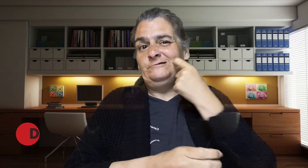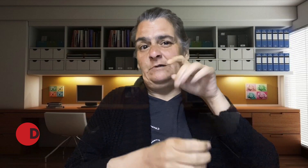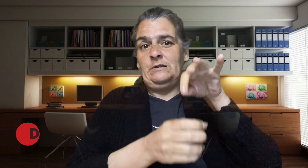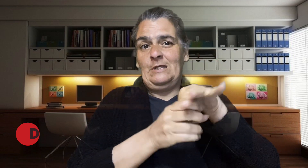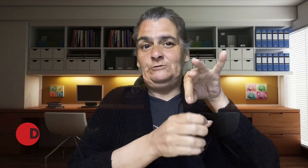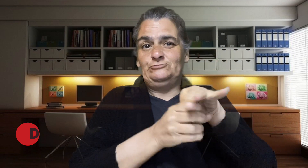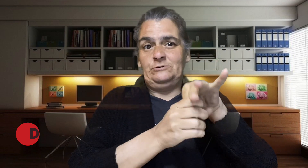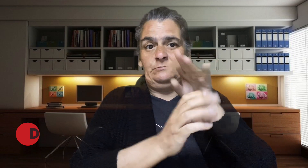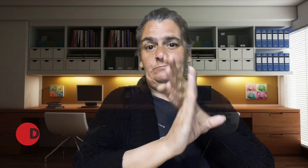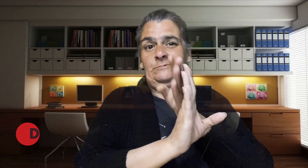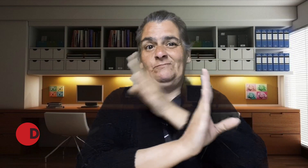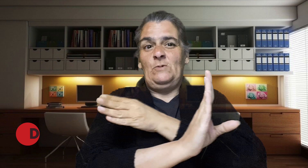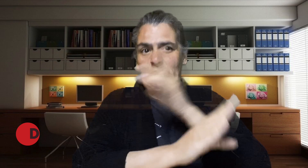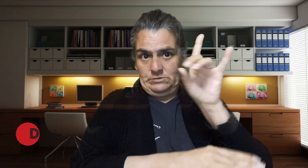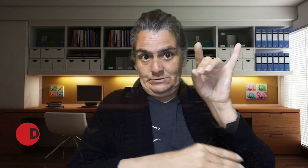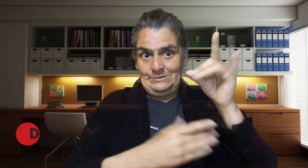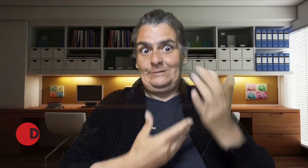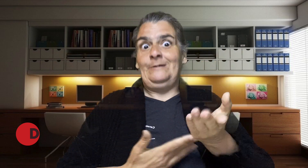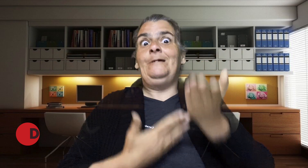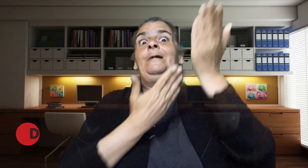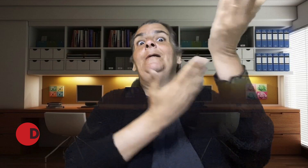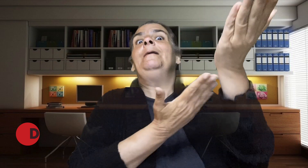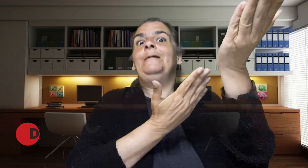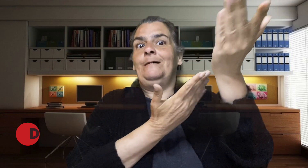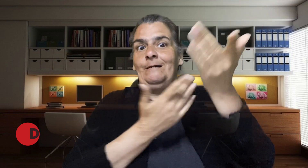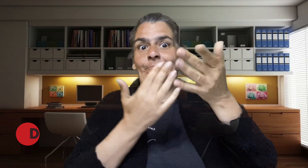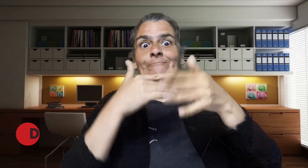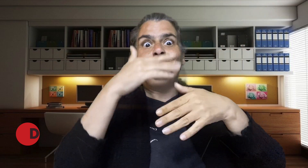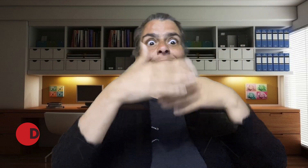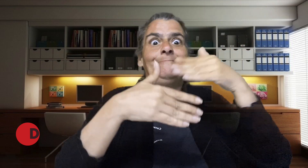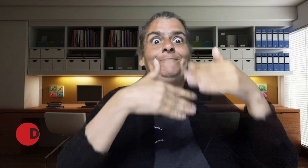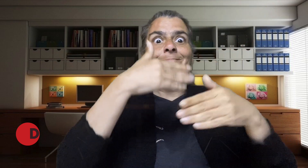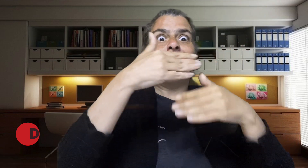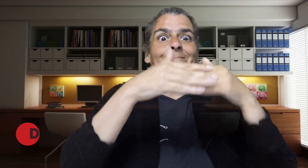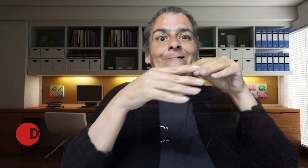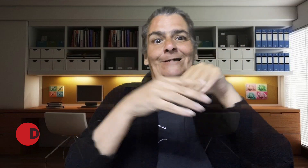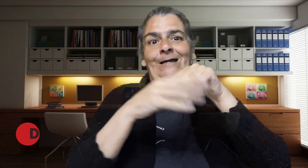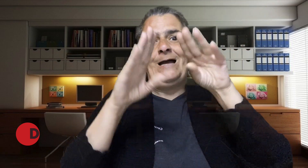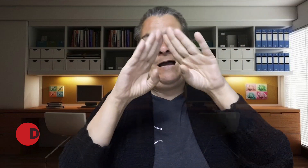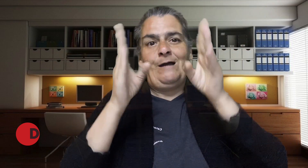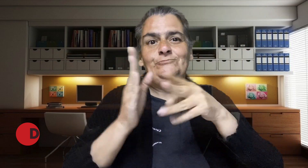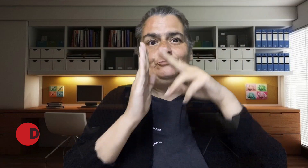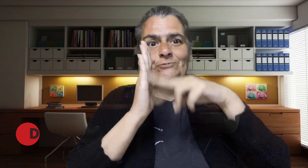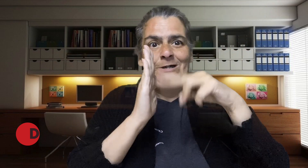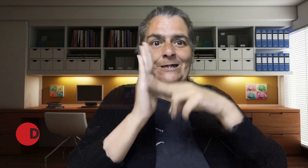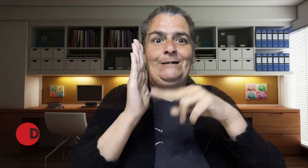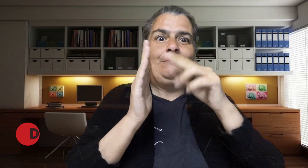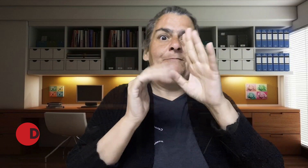it was proposed and a bill was passed in house and brought